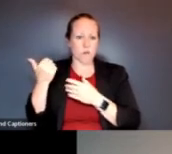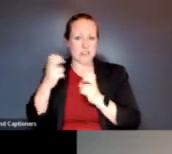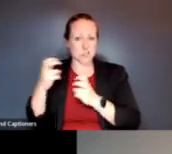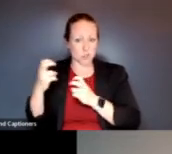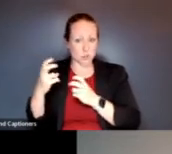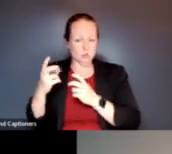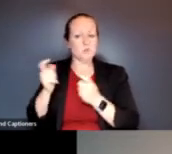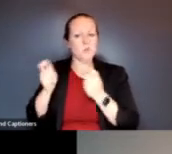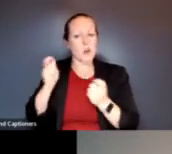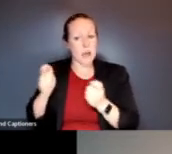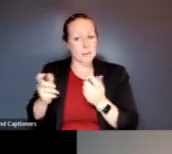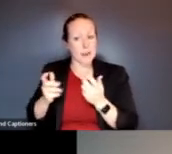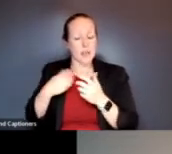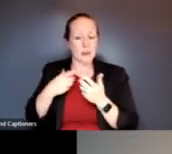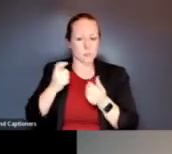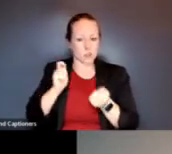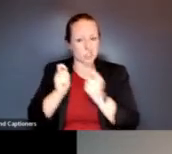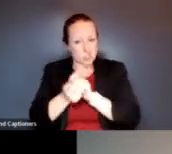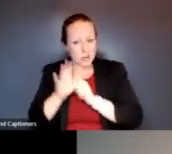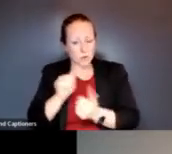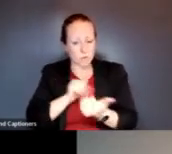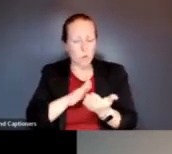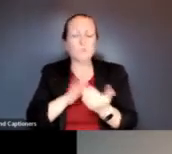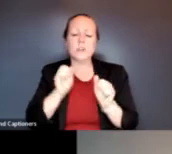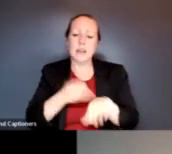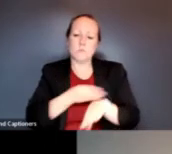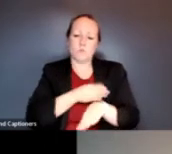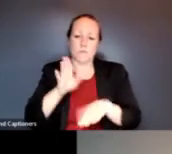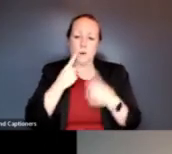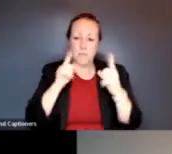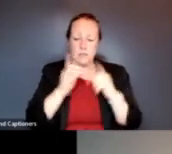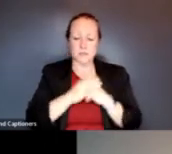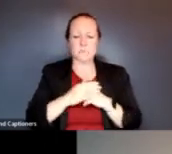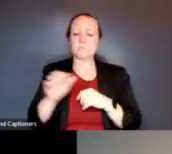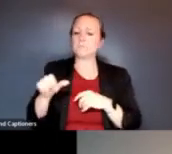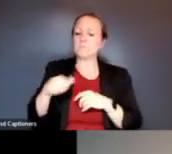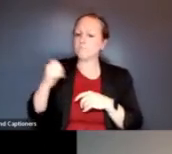Maria Crowley: There's another question in the chat that says asks, Can you speak on traditional healing as it comes